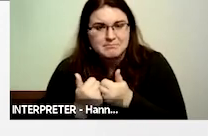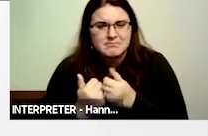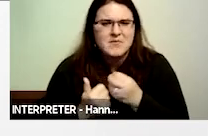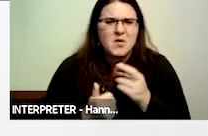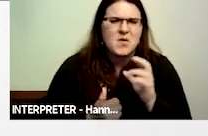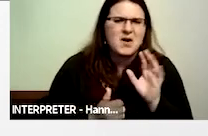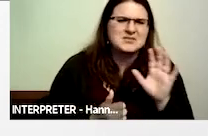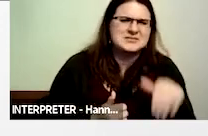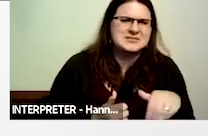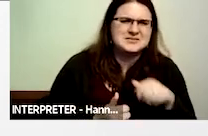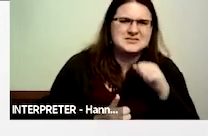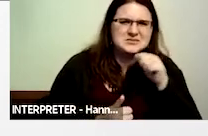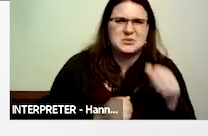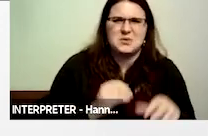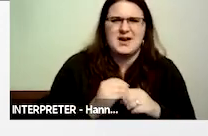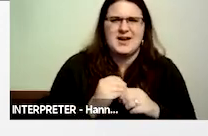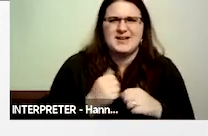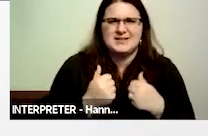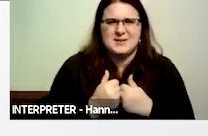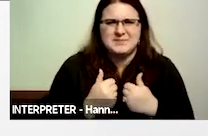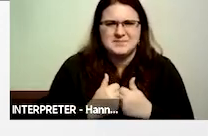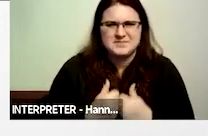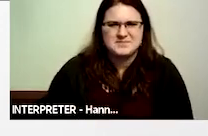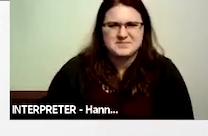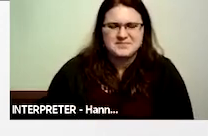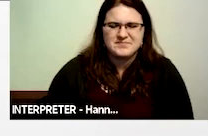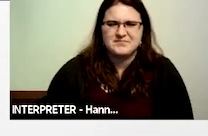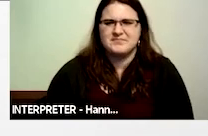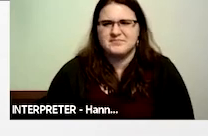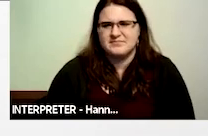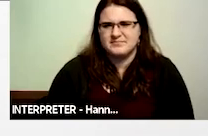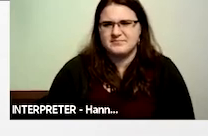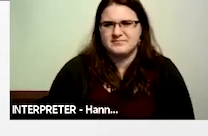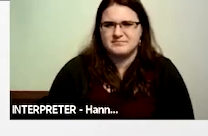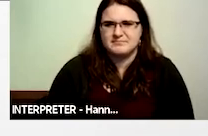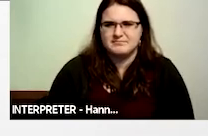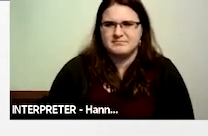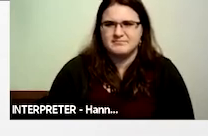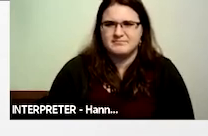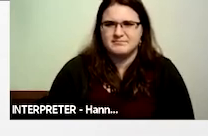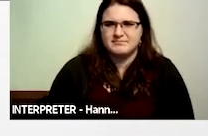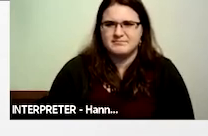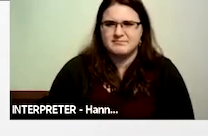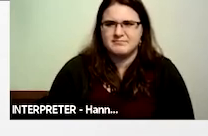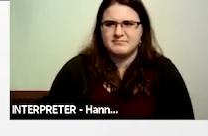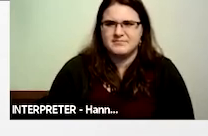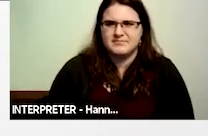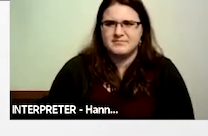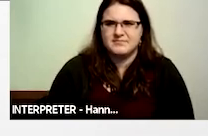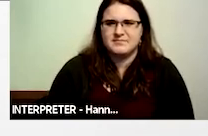Ben Woelk: What do you think would work. Jake Tognetti (RIT Student): Well Professor I'm going for you, um,